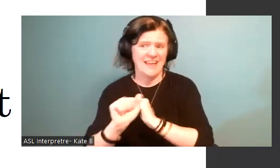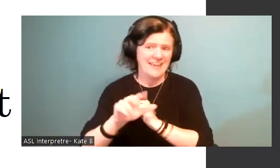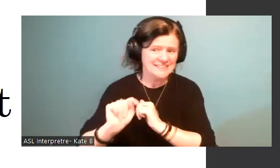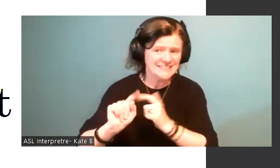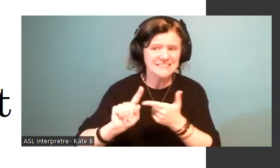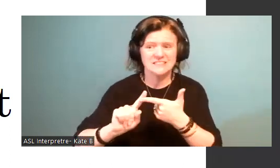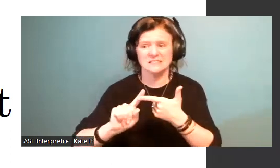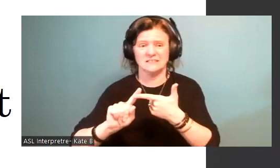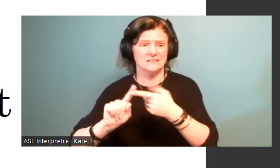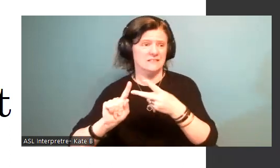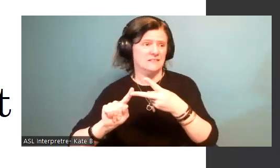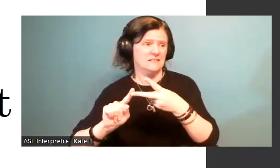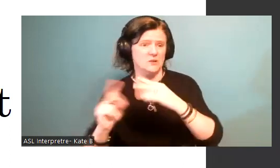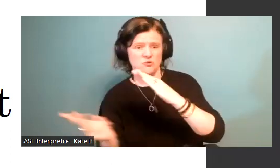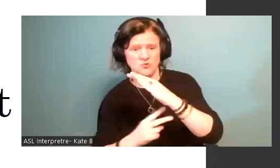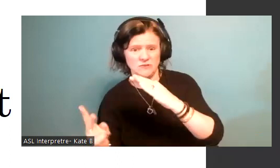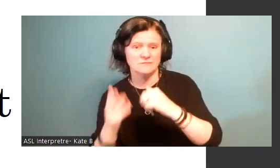Now, we can also use ARIA to remove decorative